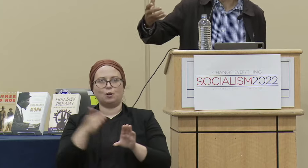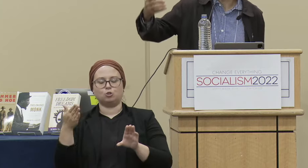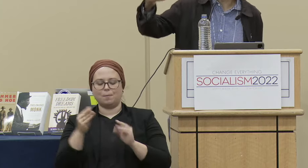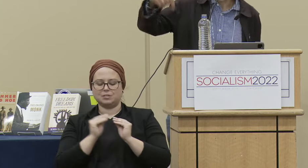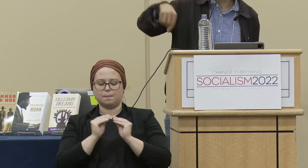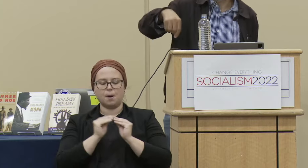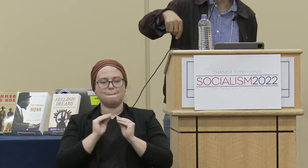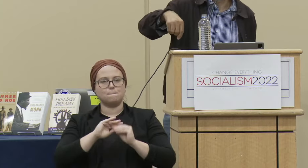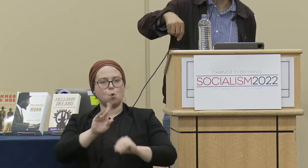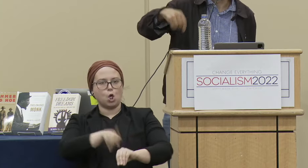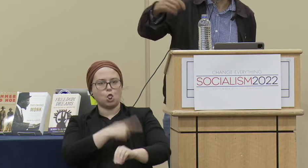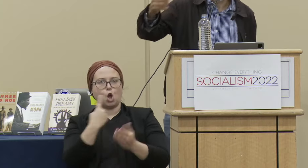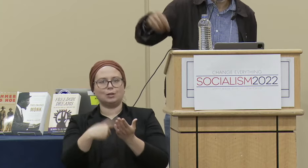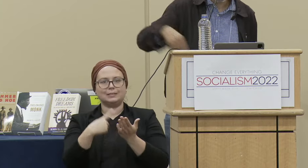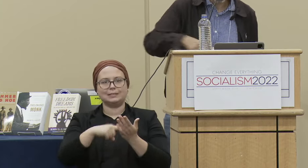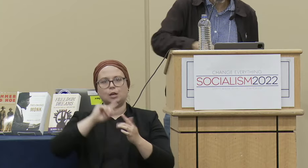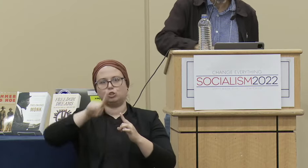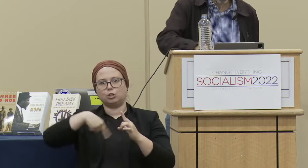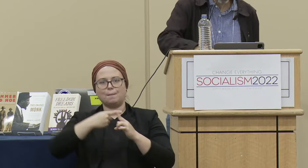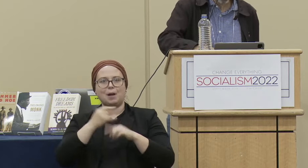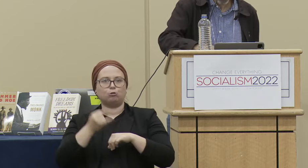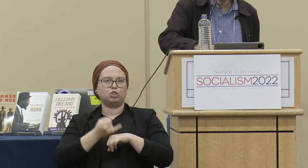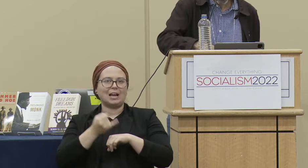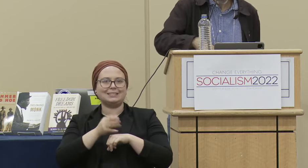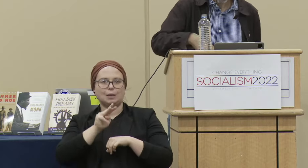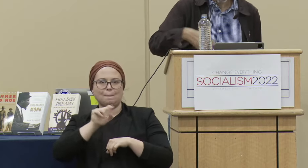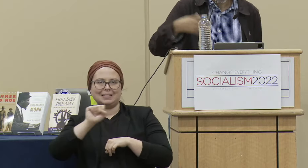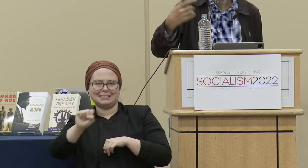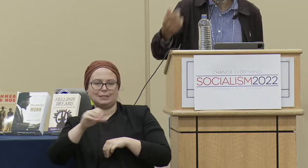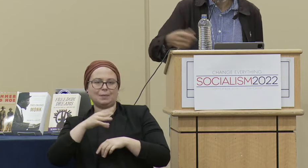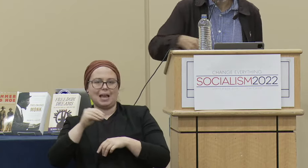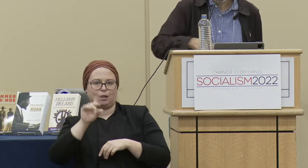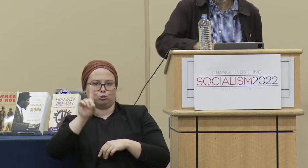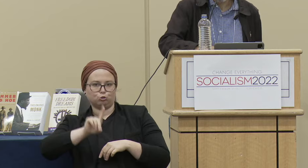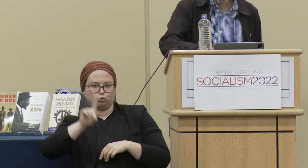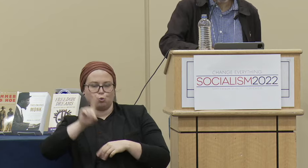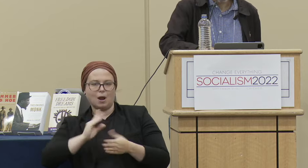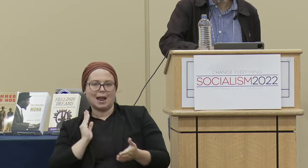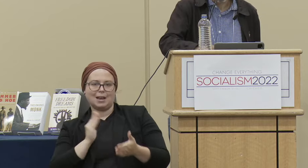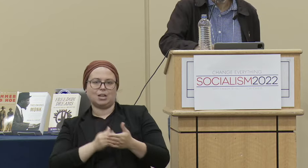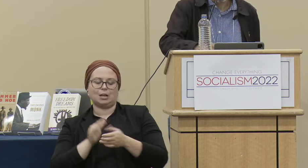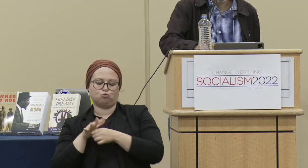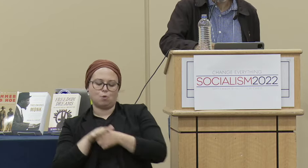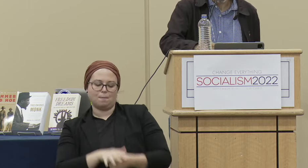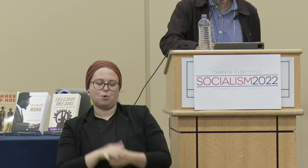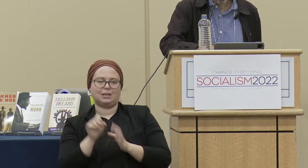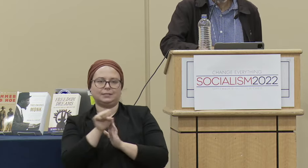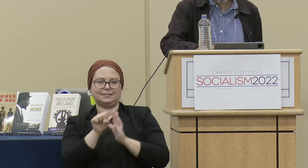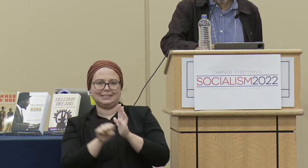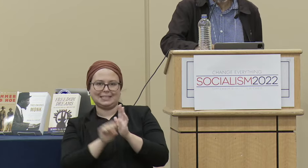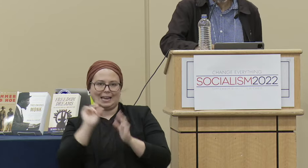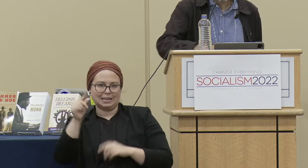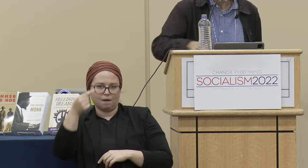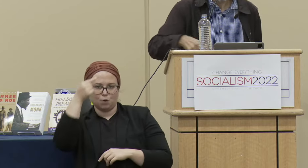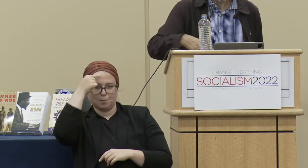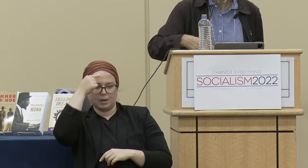. It's called poetarian revolution is here. It opens up along the discussion about Jackson , Mississippi, and